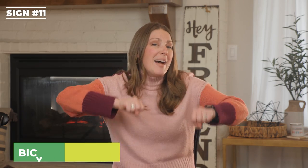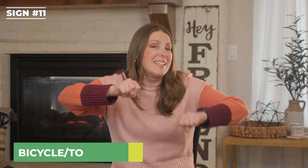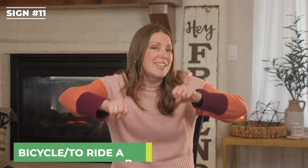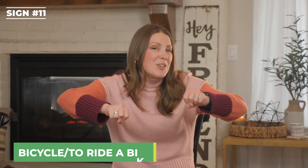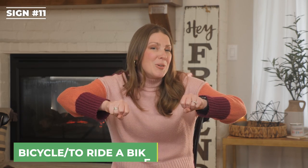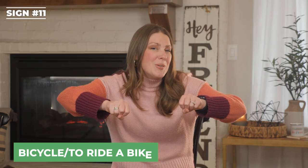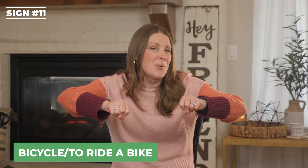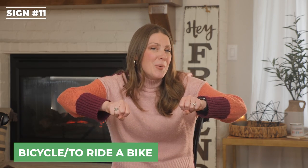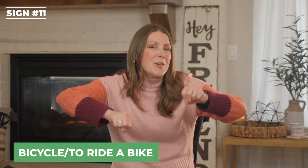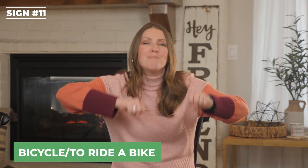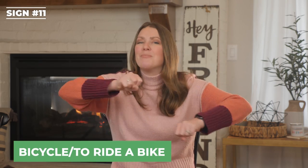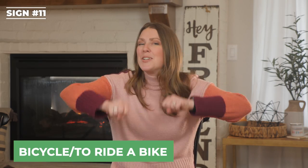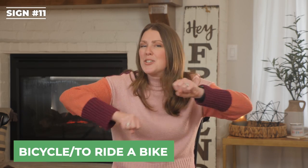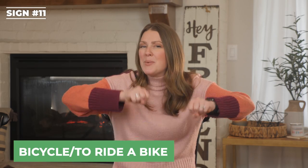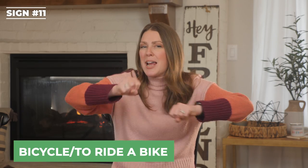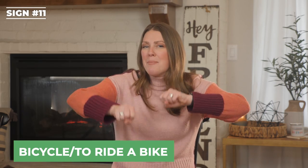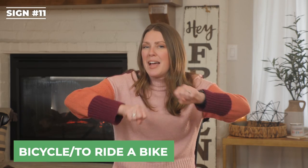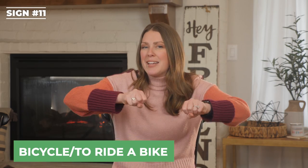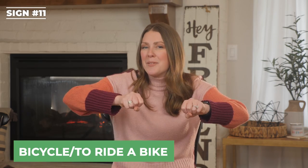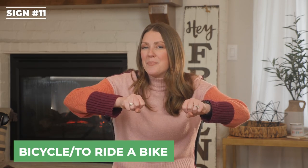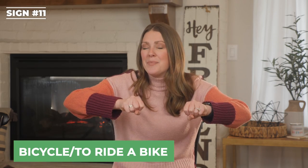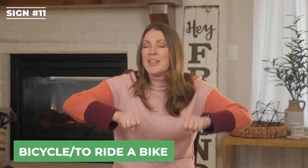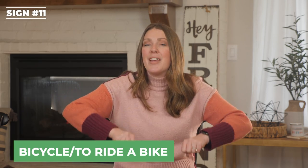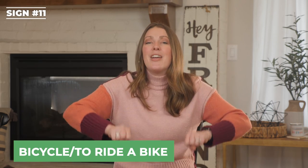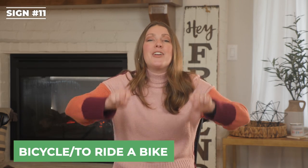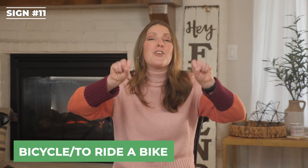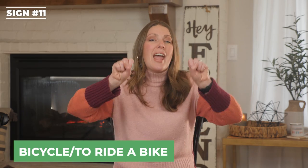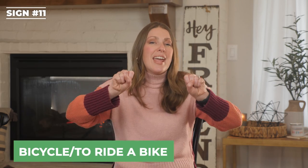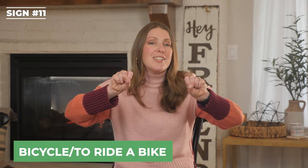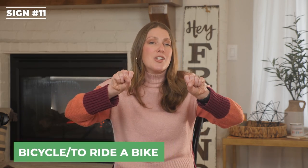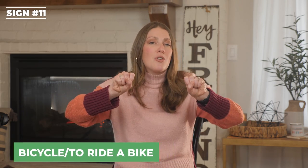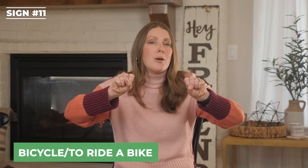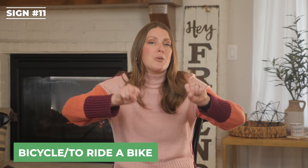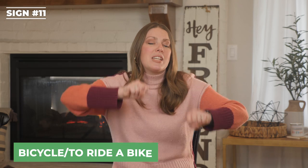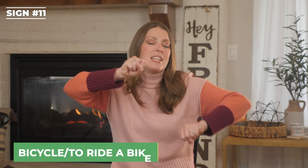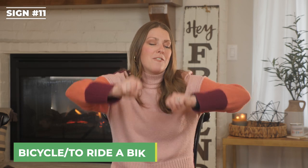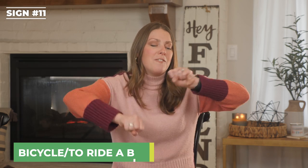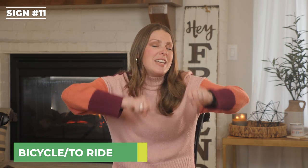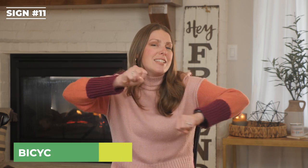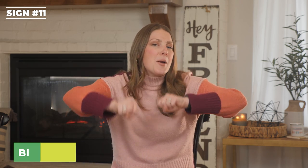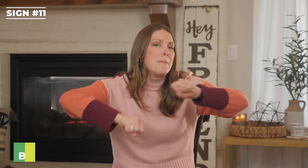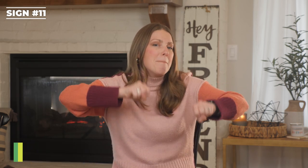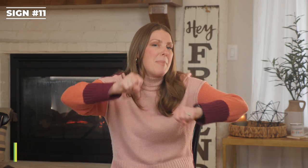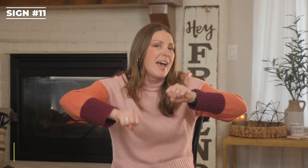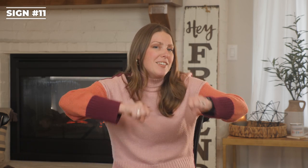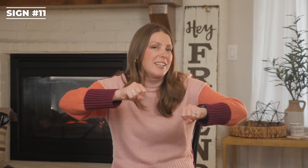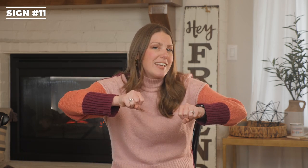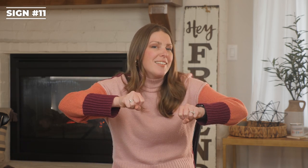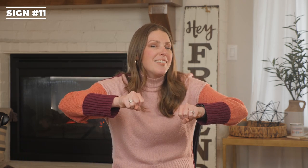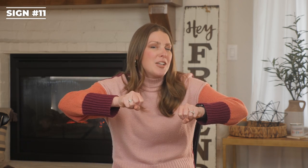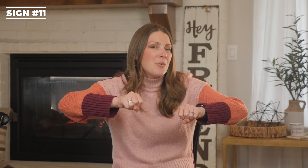'Bicycle or to ride a bike' your hands are representing the feet pedaling like you're